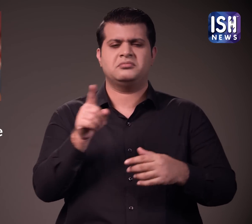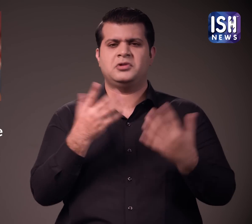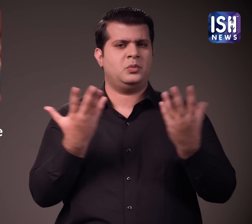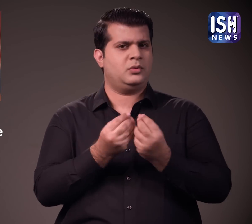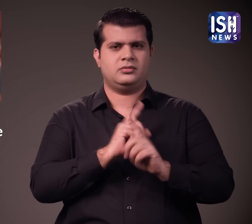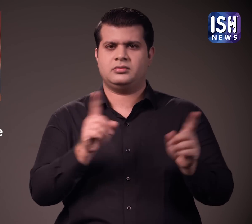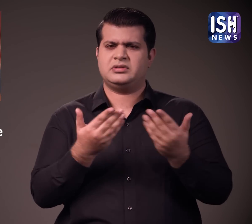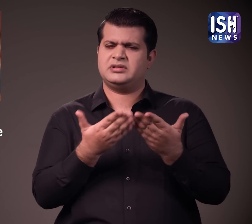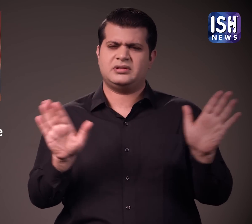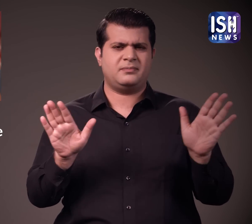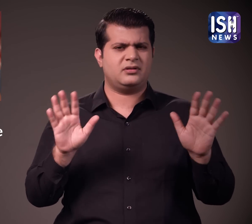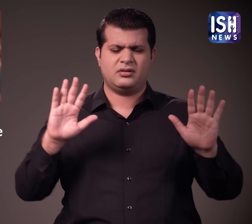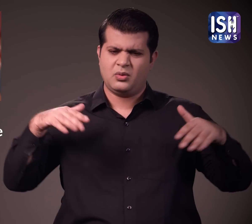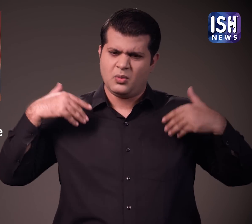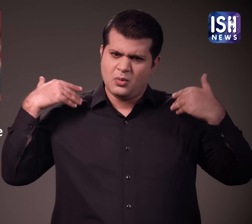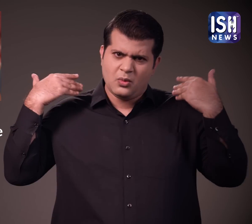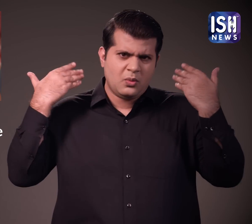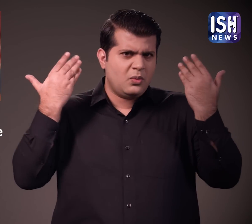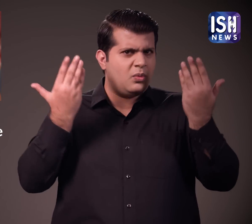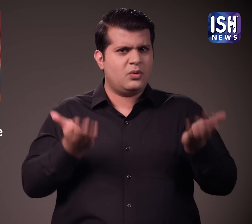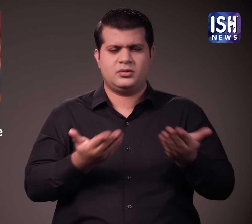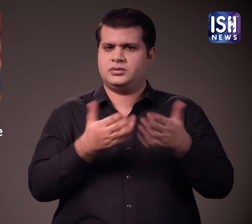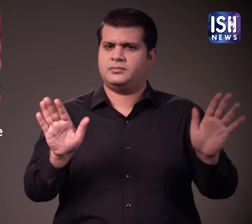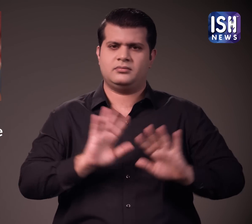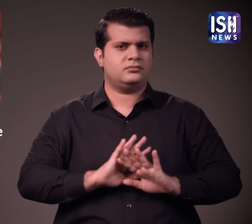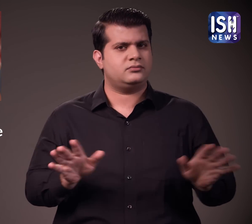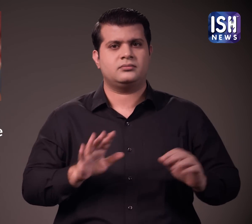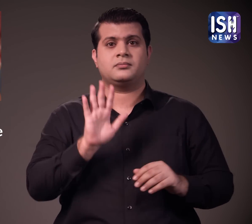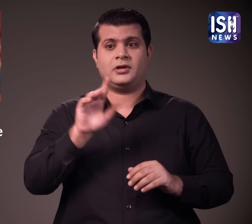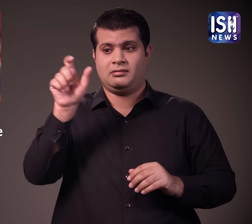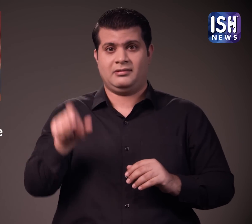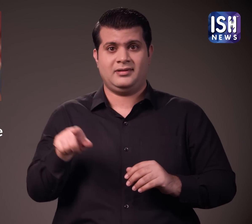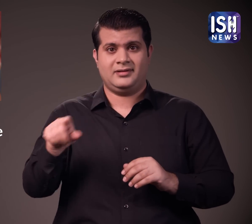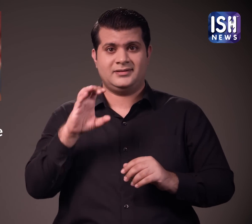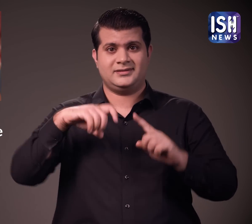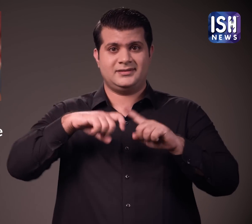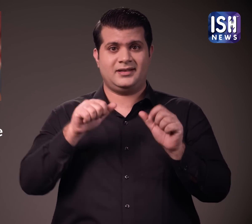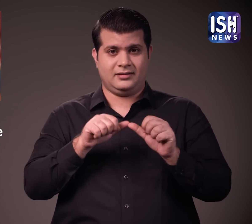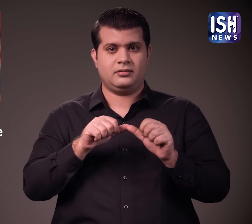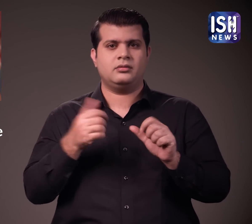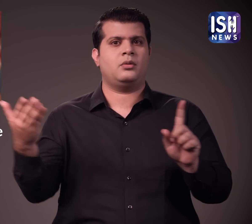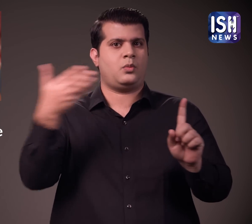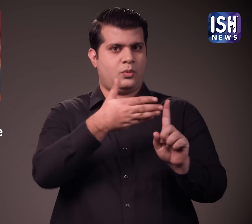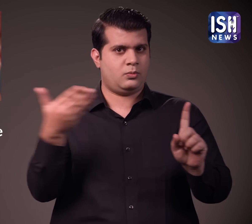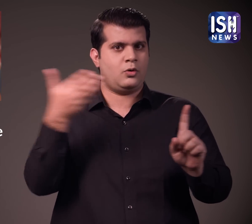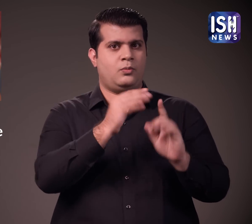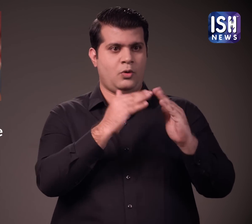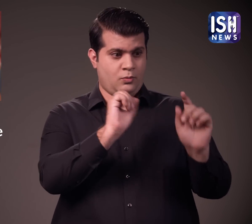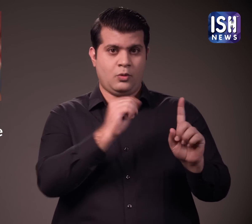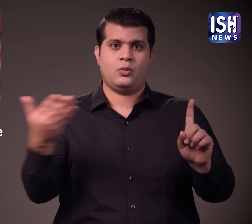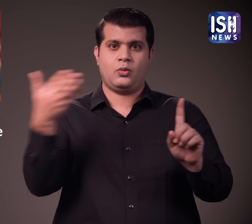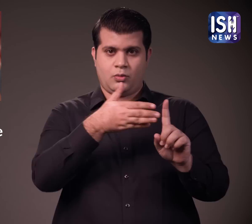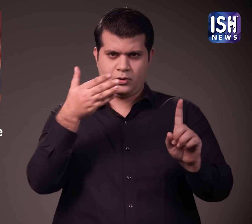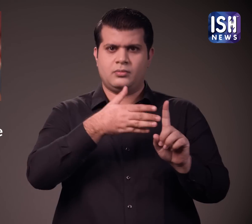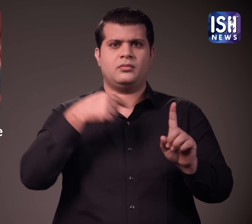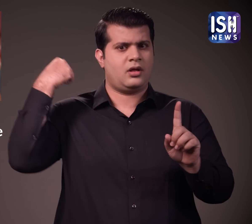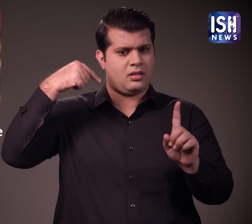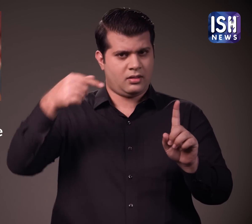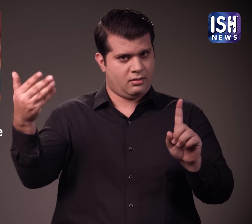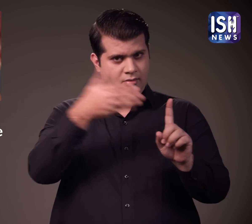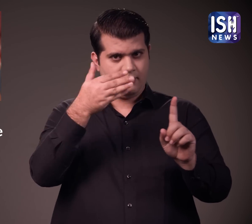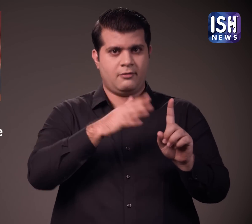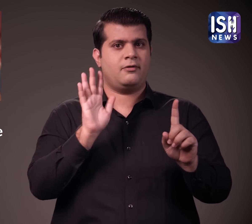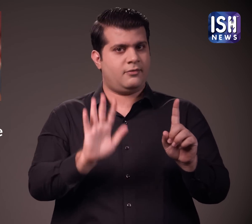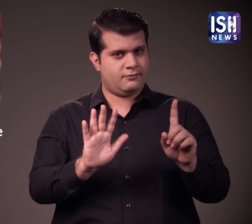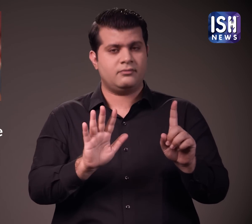They were living separate since long. However Chae Kyong kept coming to Young Sook’s house.